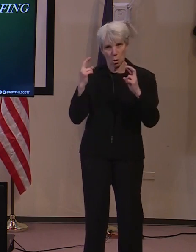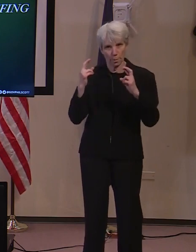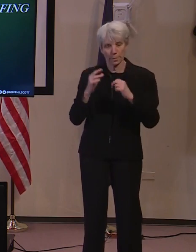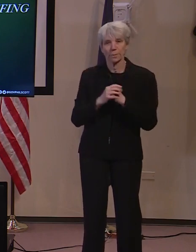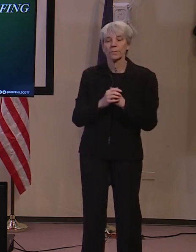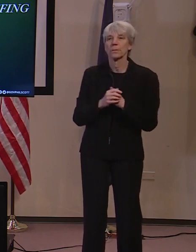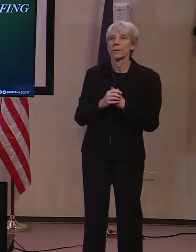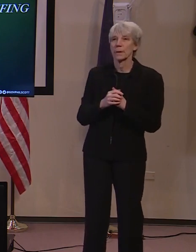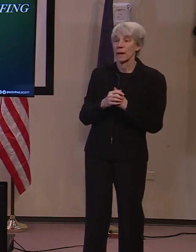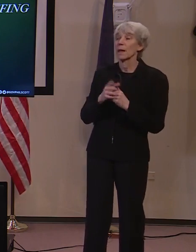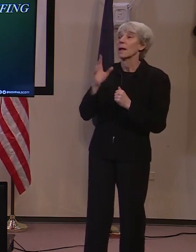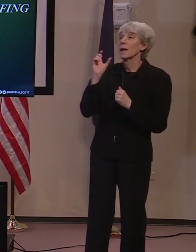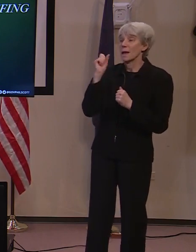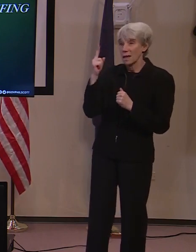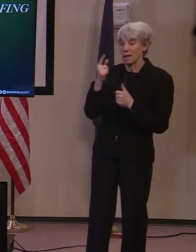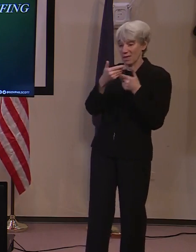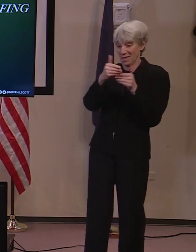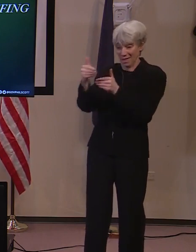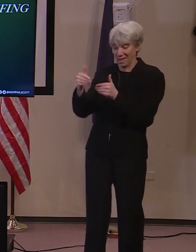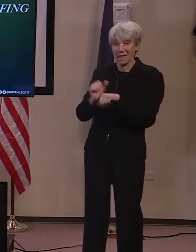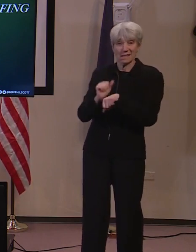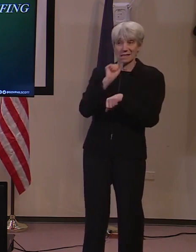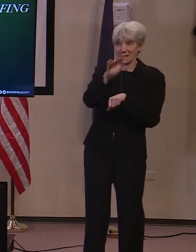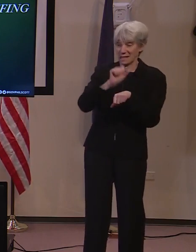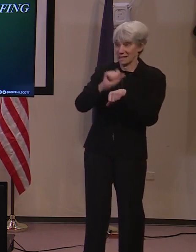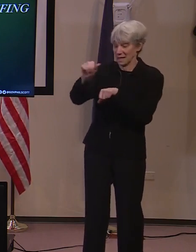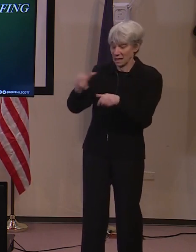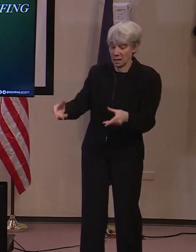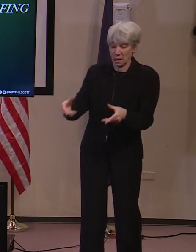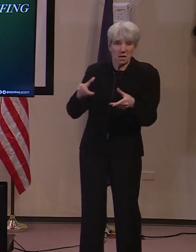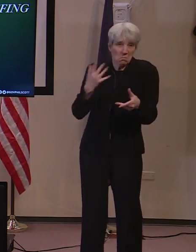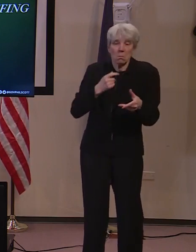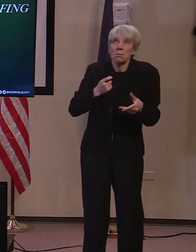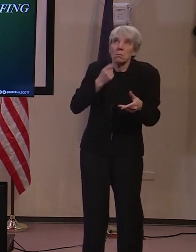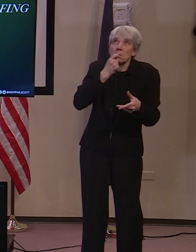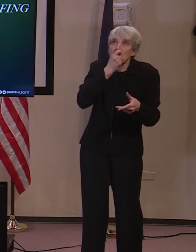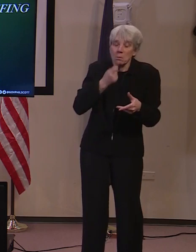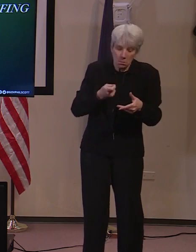what you what to do if you test positive for covid 19, including